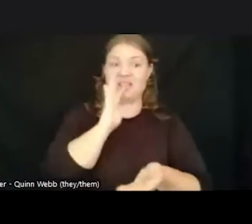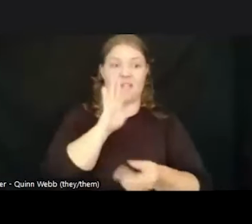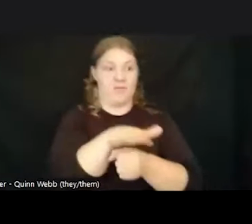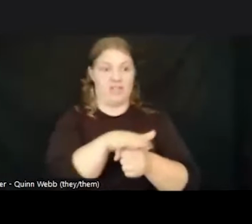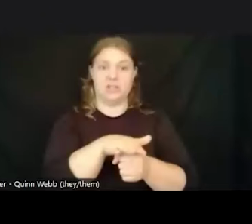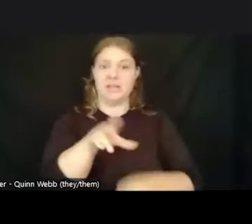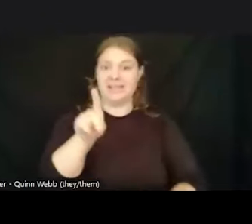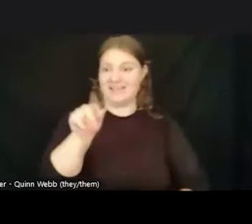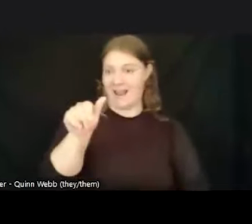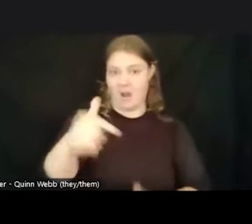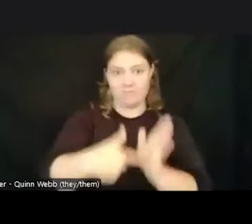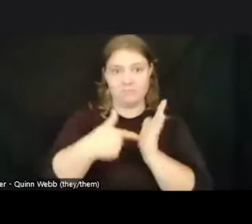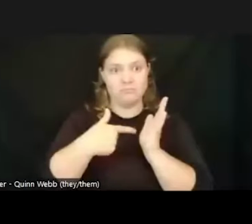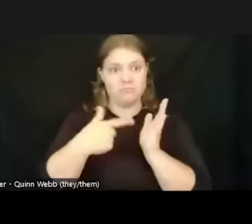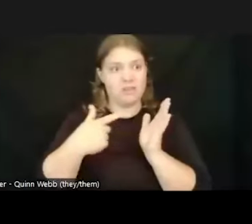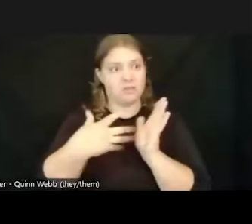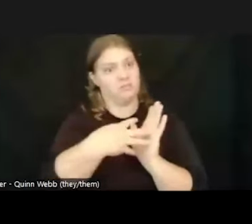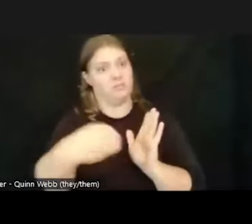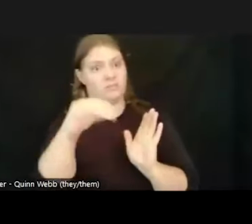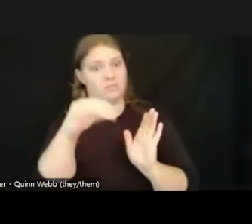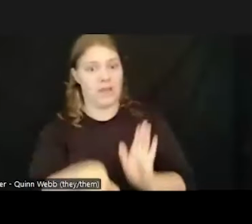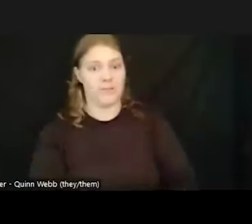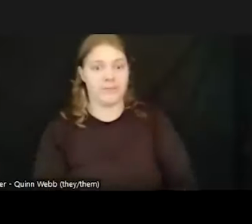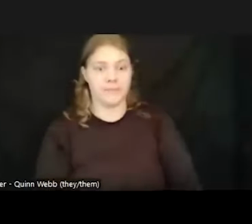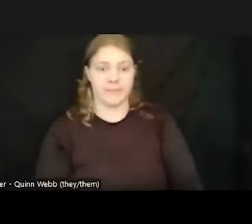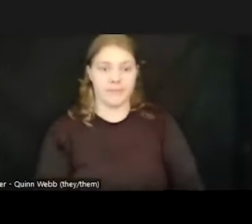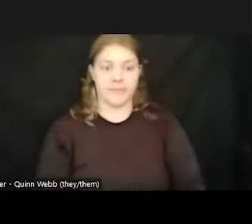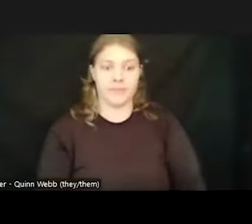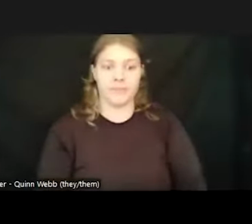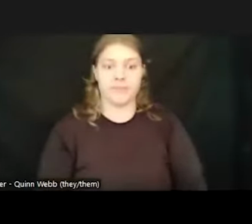have several calls to action and that's one of the things that I truly appreciate about this